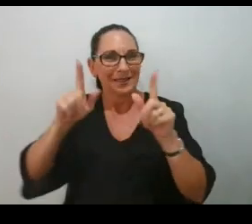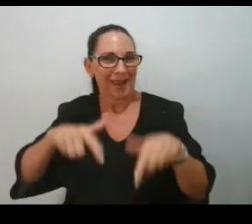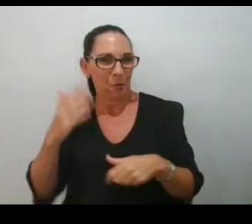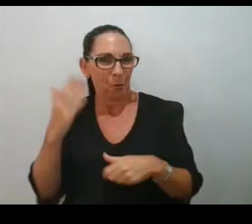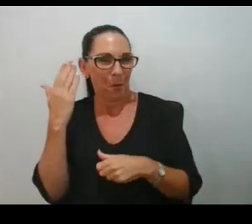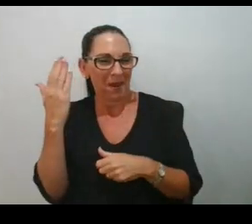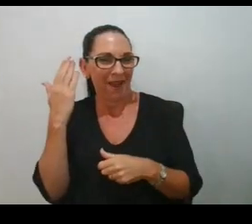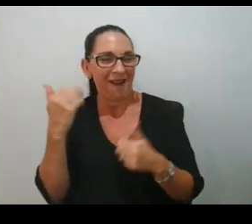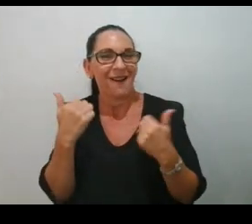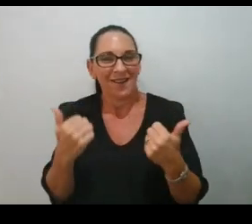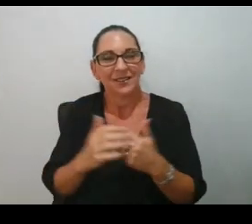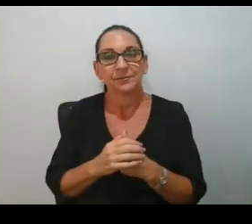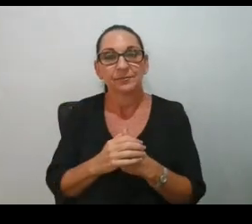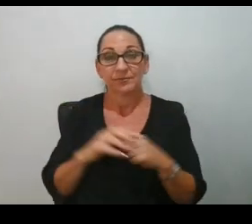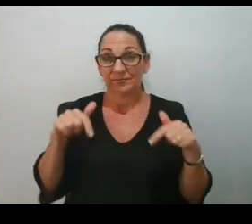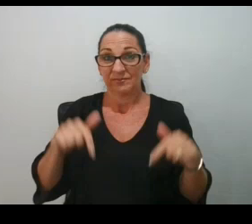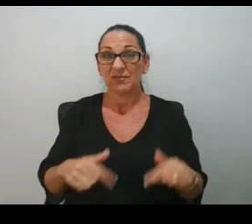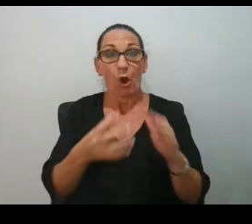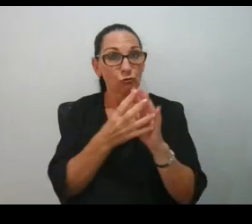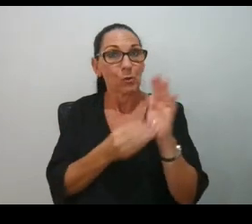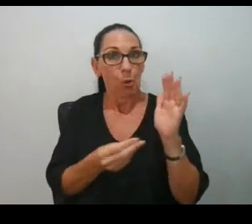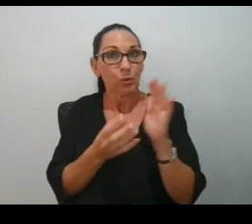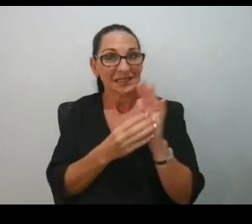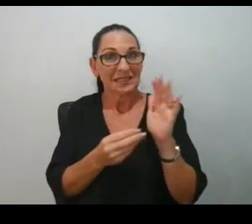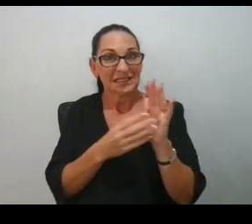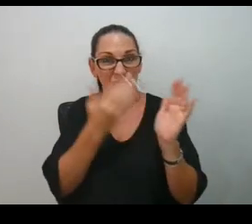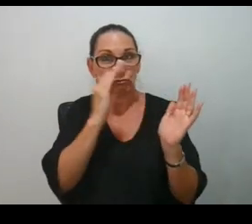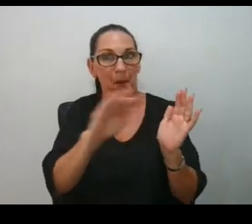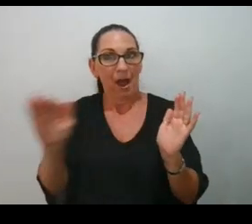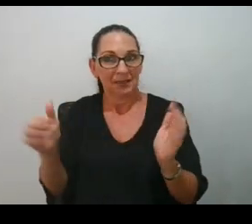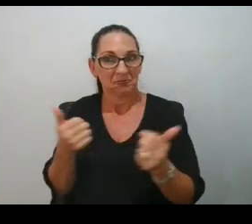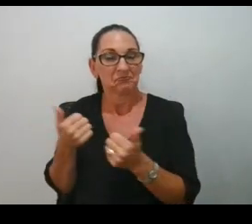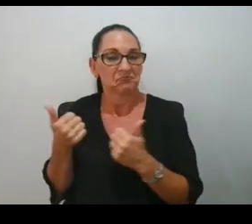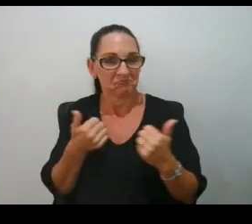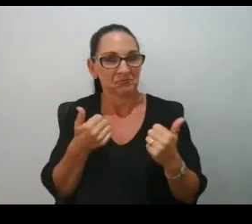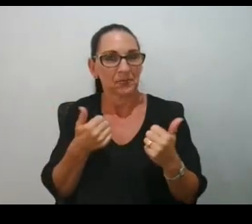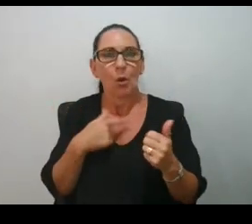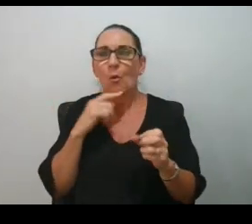you all that this webinar is being recorded and we'll make sure the webinar recording is made